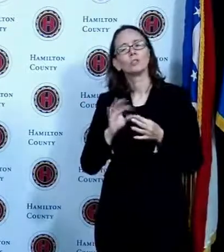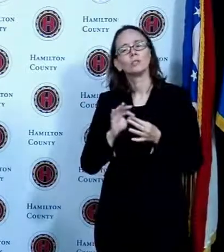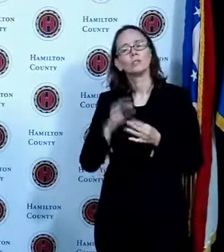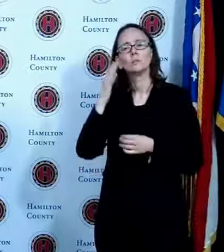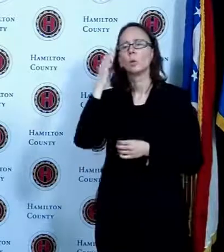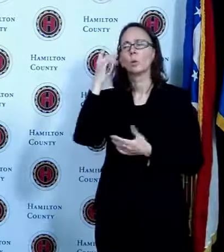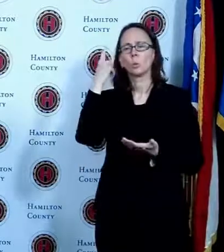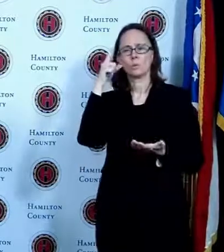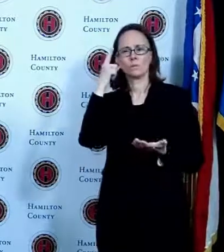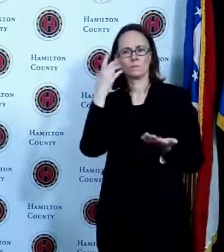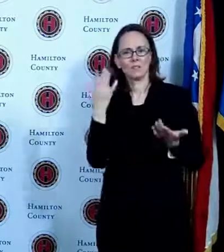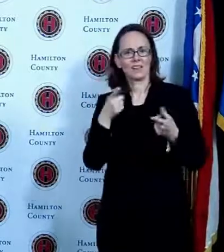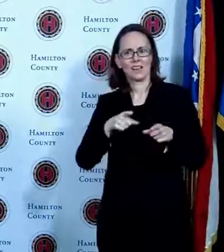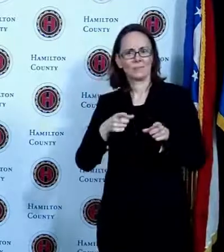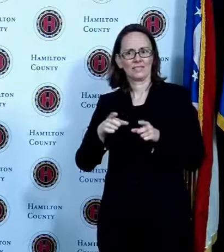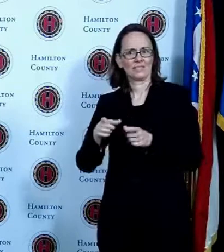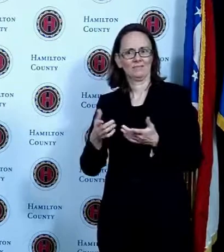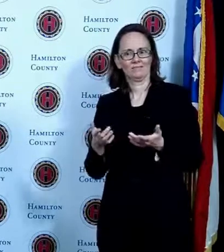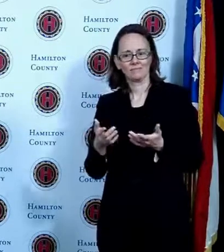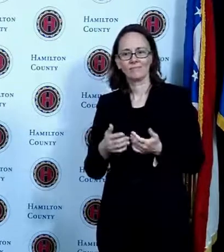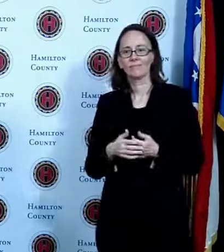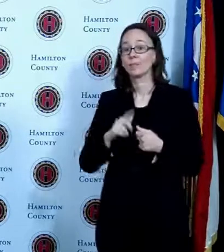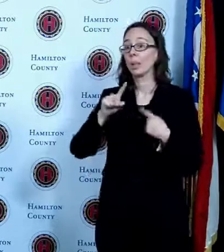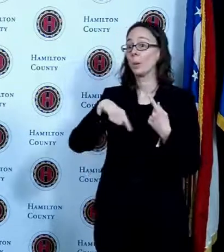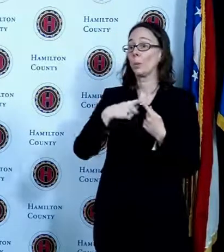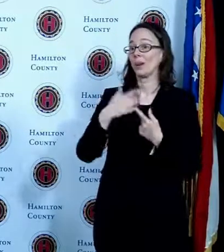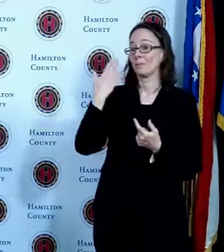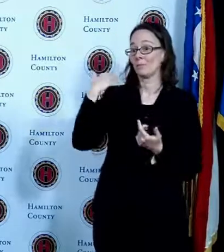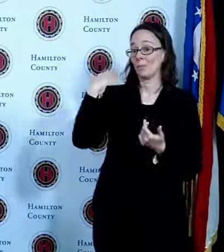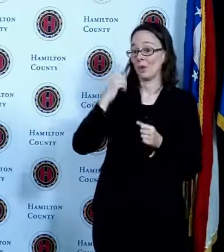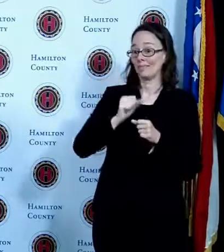hit we knew that there was gonna be some issues with this luckily we built some